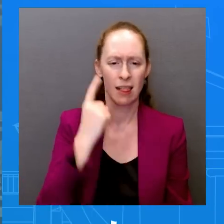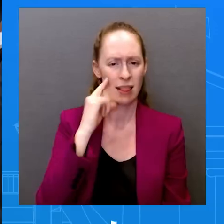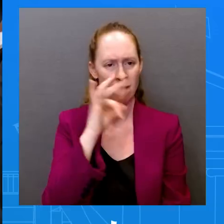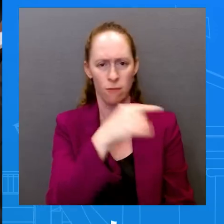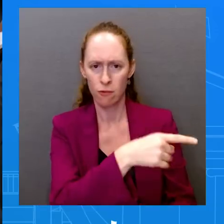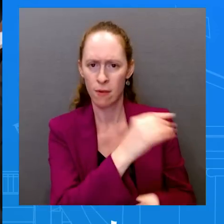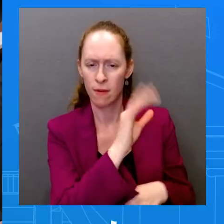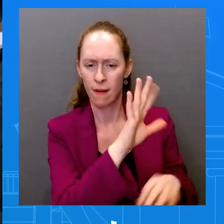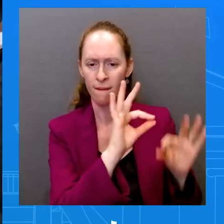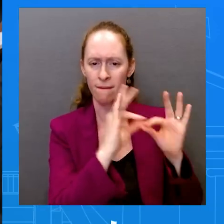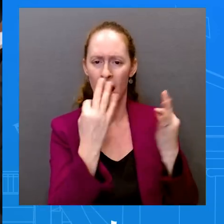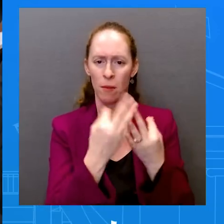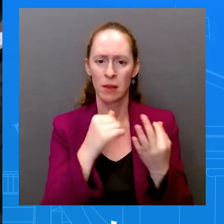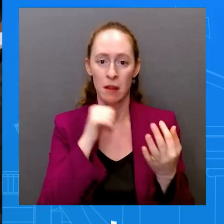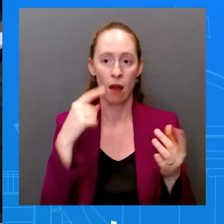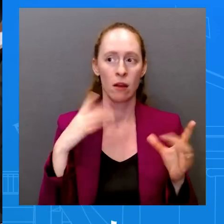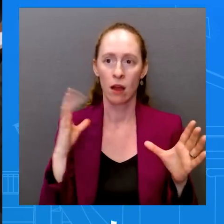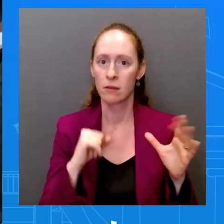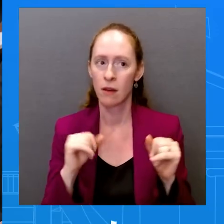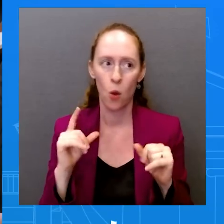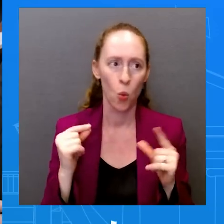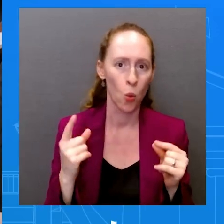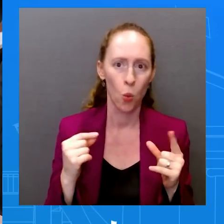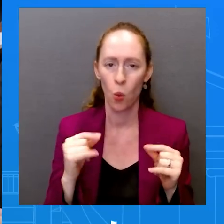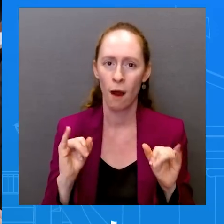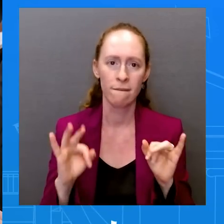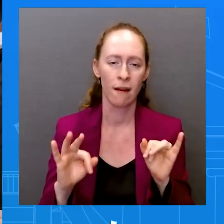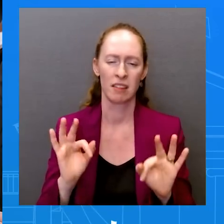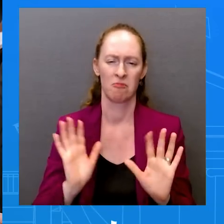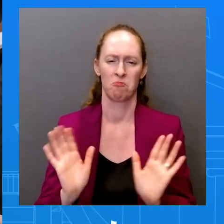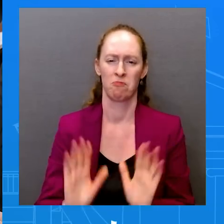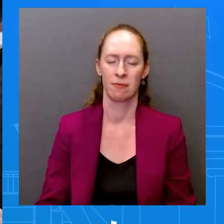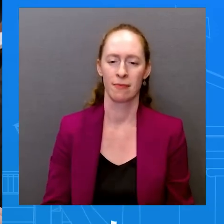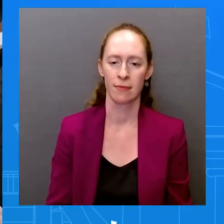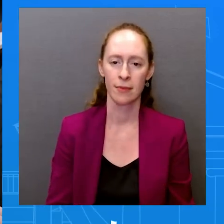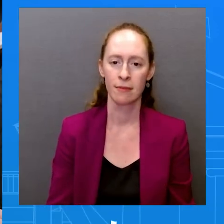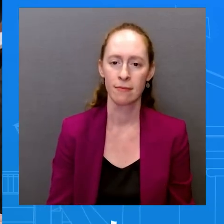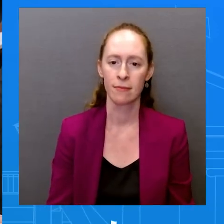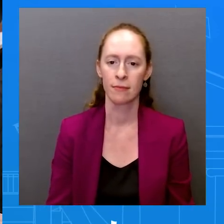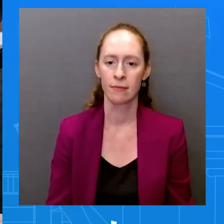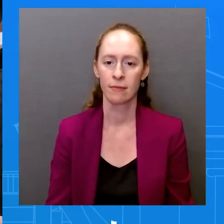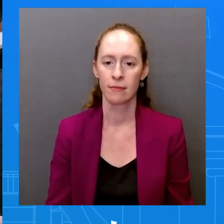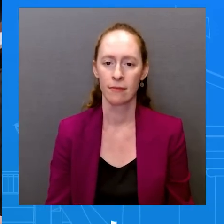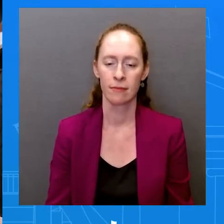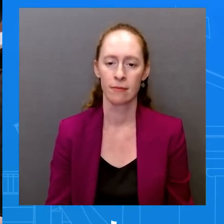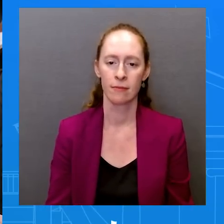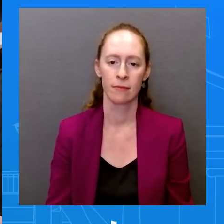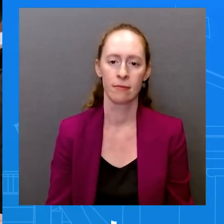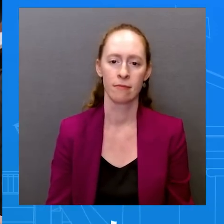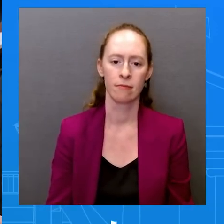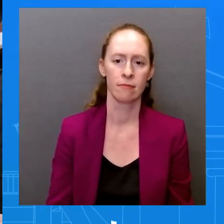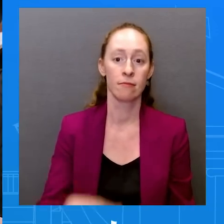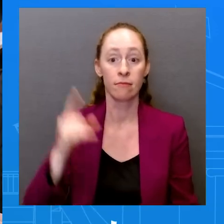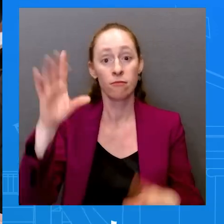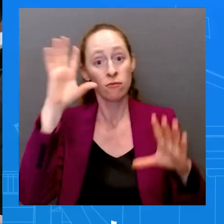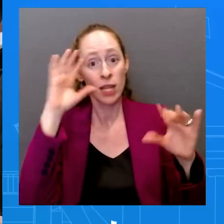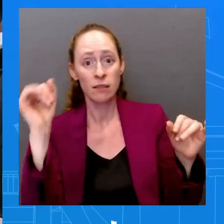The Press: And then, on the President's call with allies, in the readout they mentioned that they talked about Russia's weaponization of energy